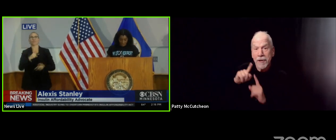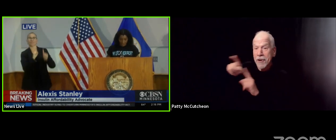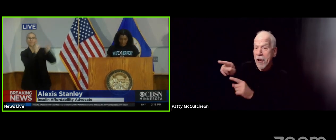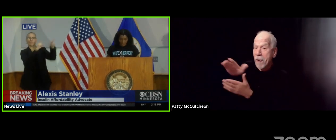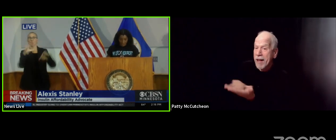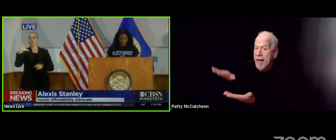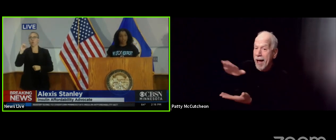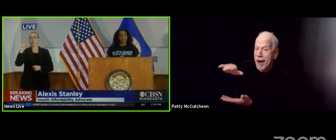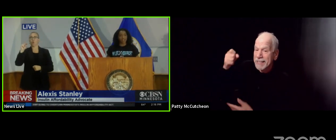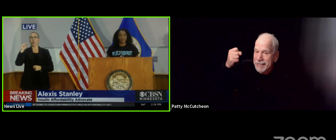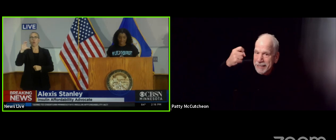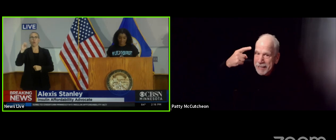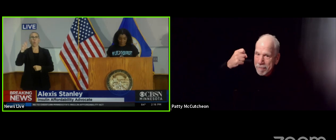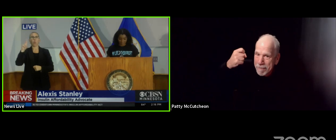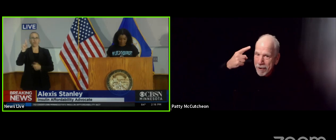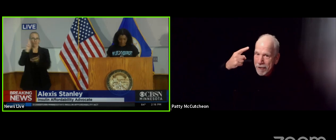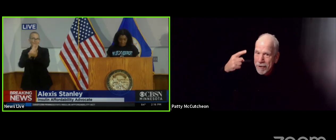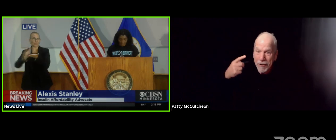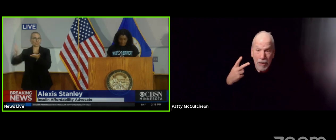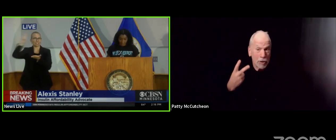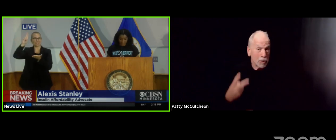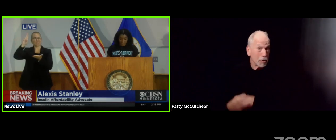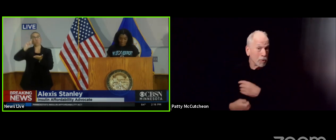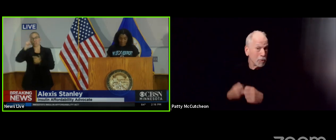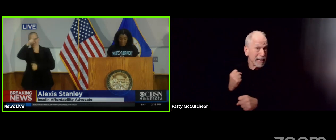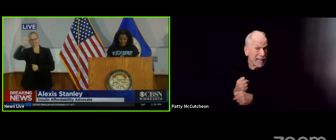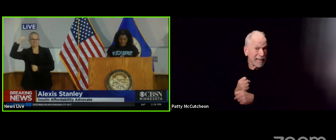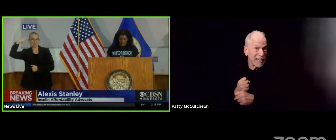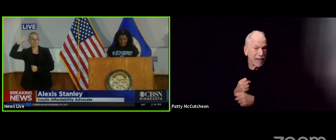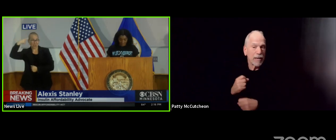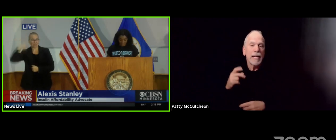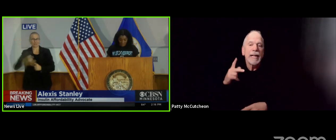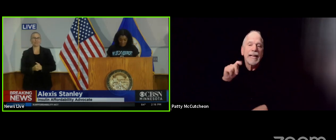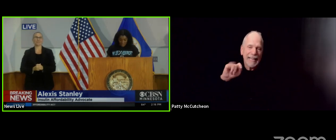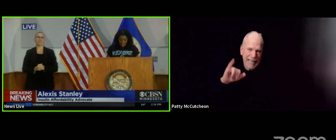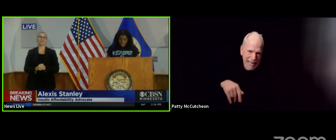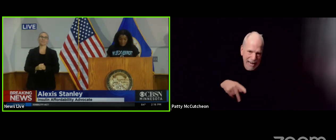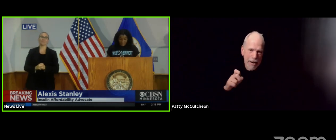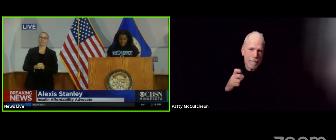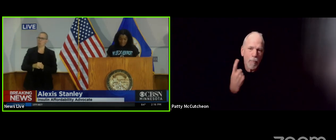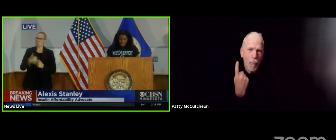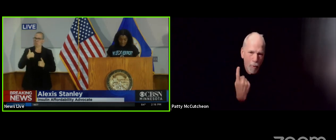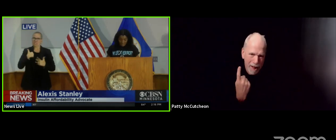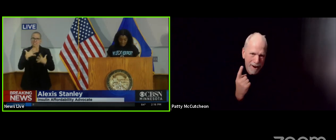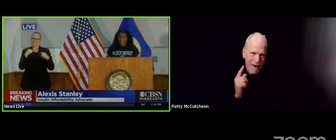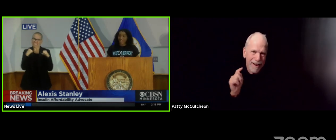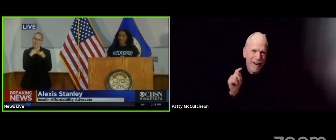AND HAVE ALSO BEEN FIGHTING FOR ALEC'S BILL FOR ABOUT THAT SAME AMOUNT OF TIME. I SPENT A LOT OF TIME YESTERDAY HAPPY AND